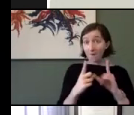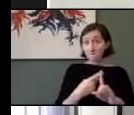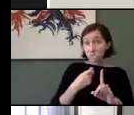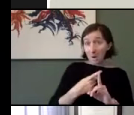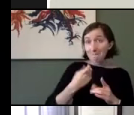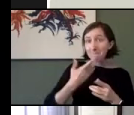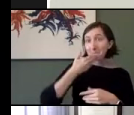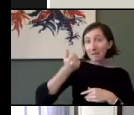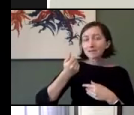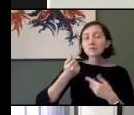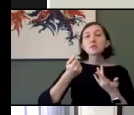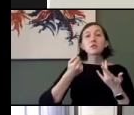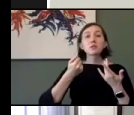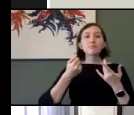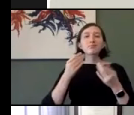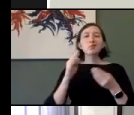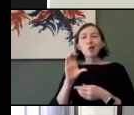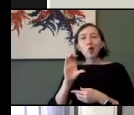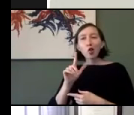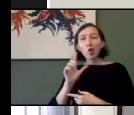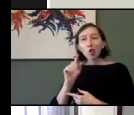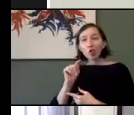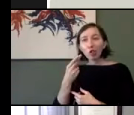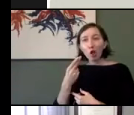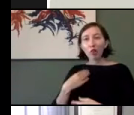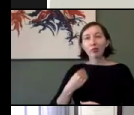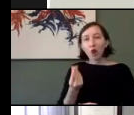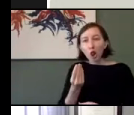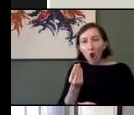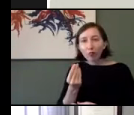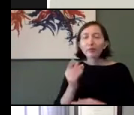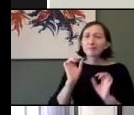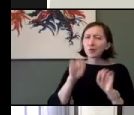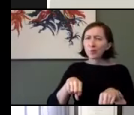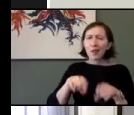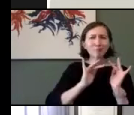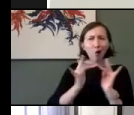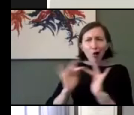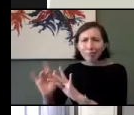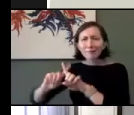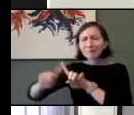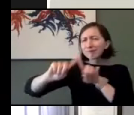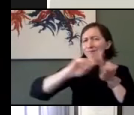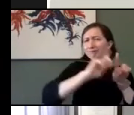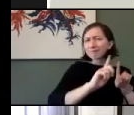Cloth masks are available online,